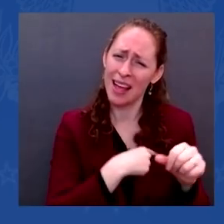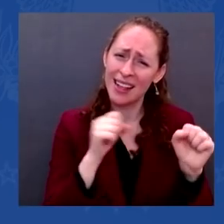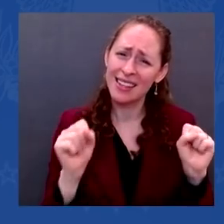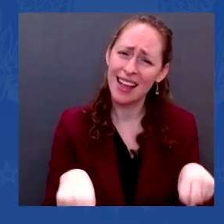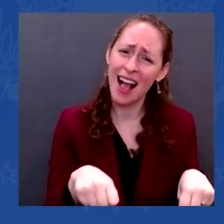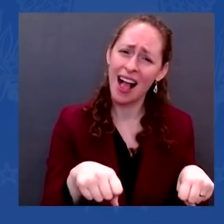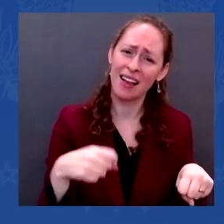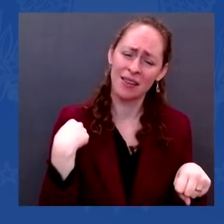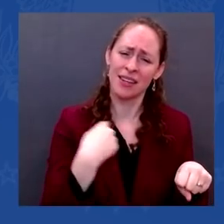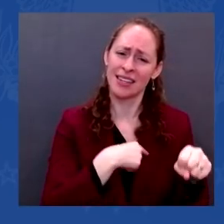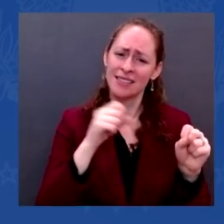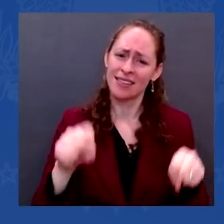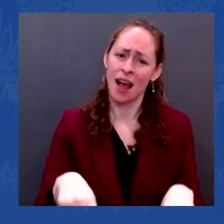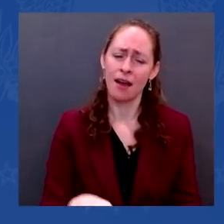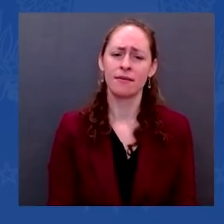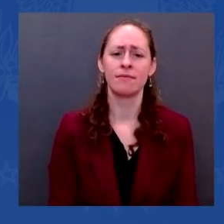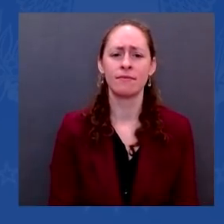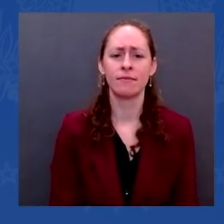because the rest of the world is looking to us.